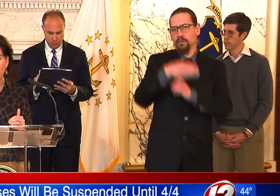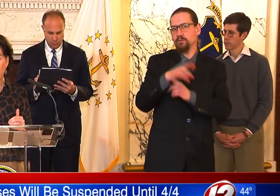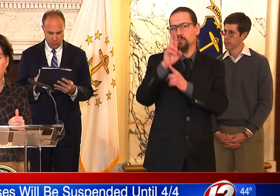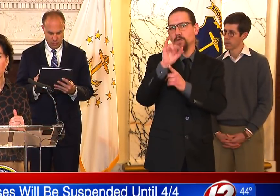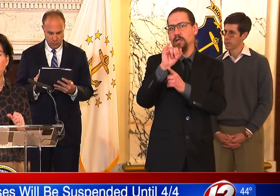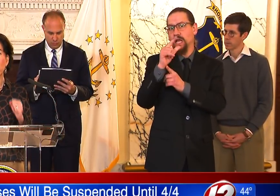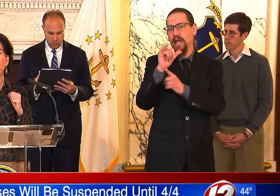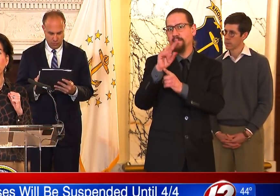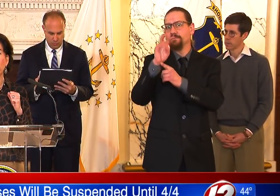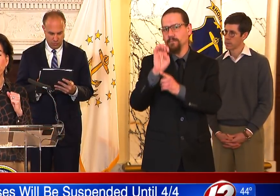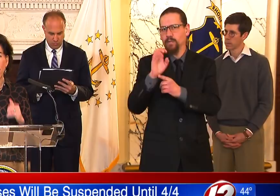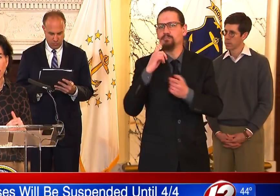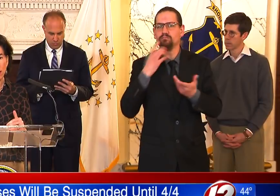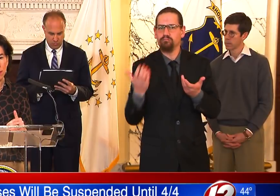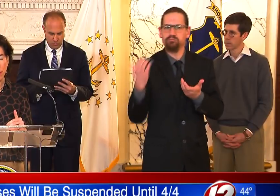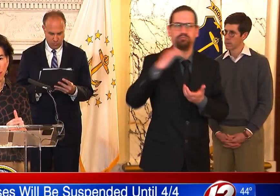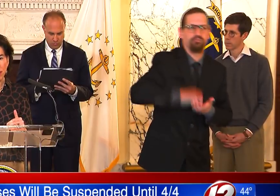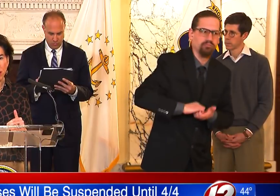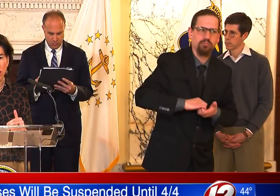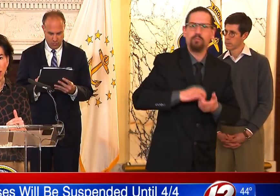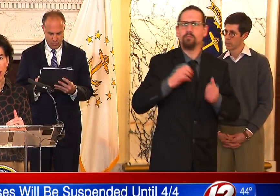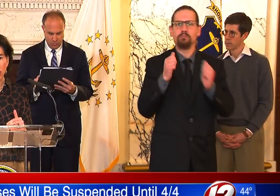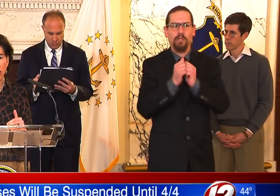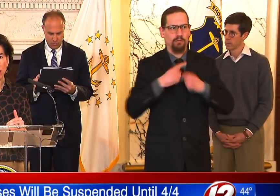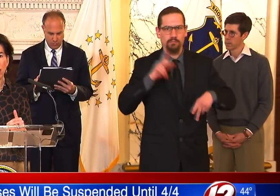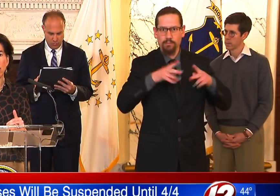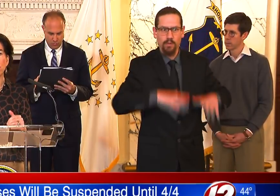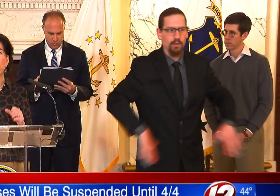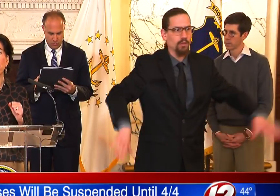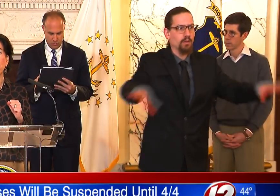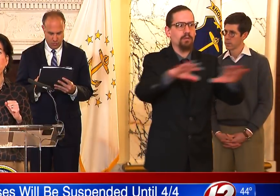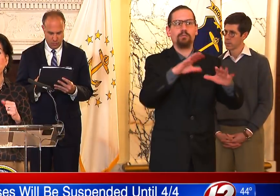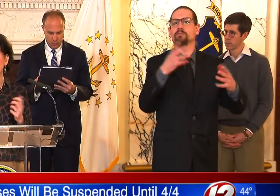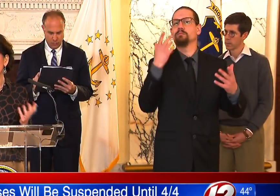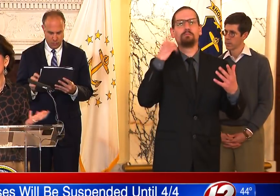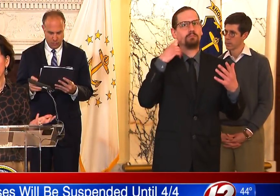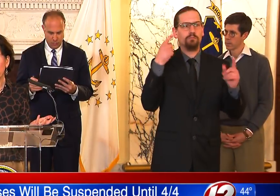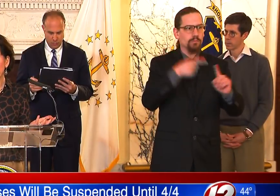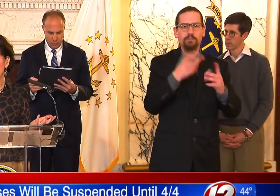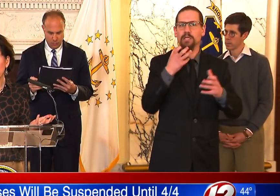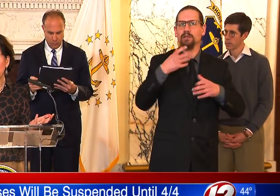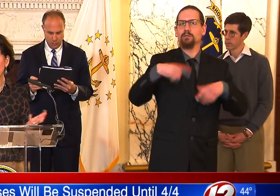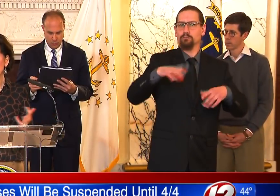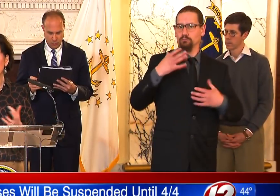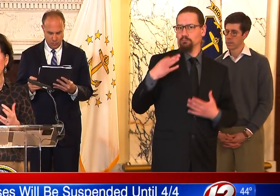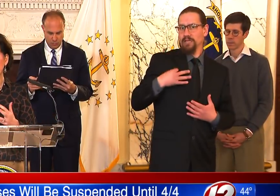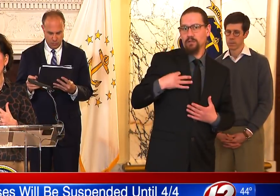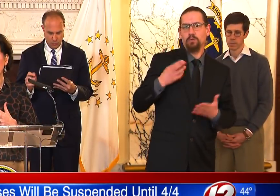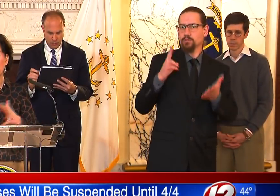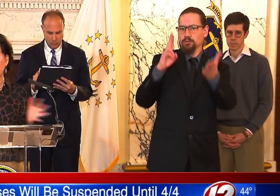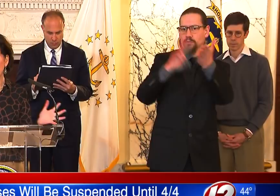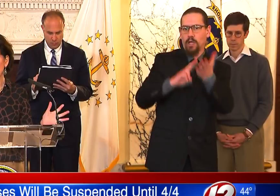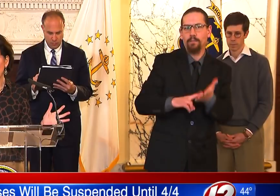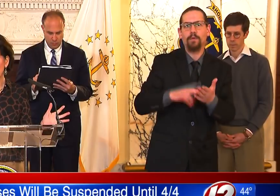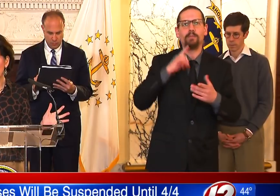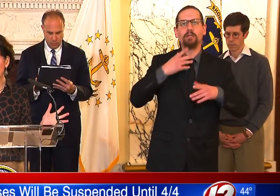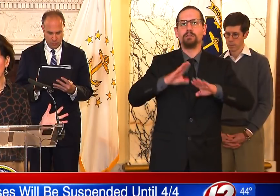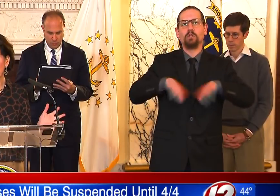CARE.COM. I URGE YOU TO CONSIDER IT. YOU CAN FIND A BABYSITTER ON